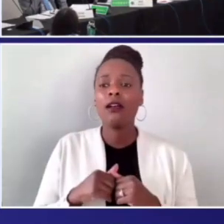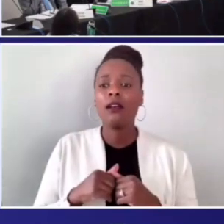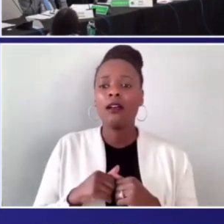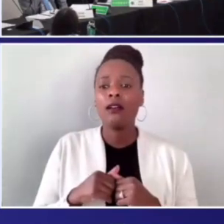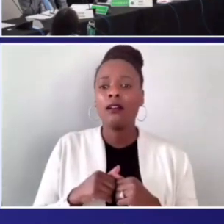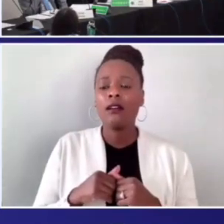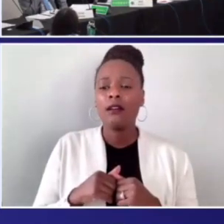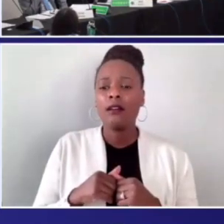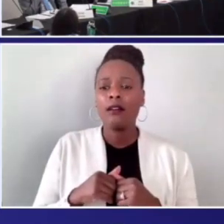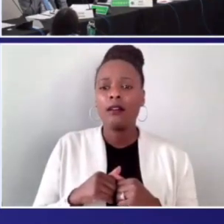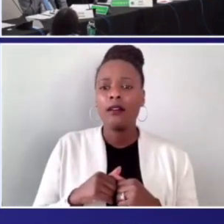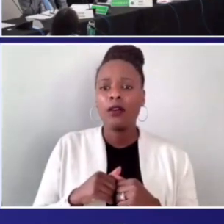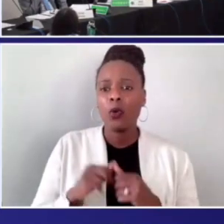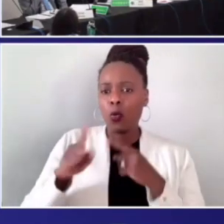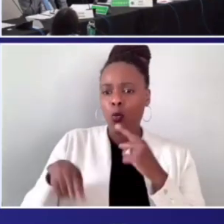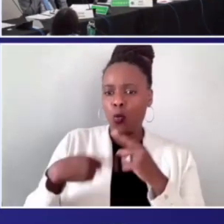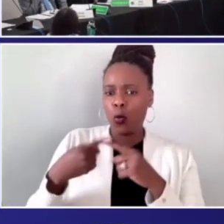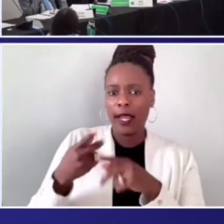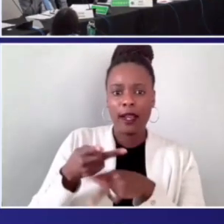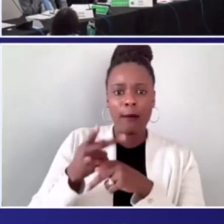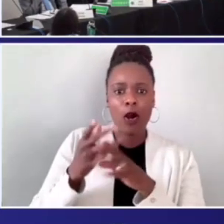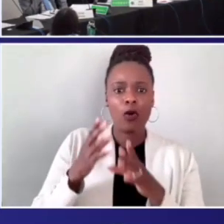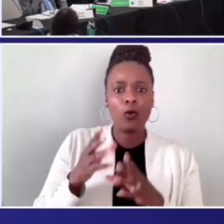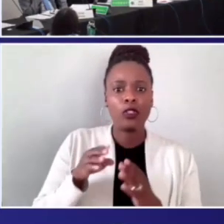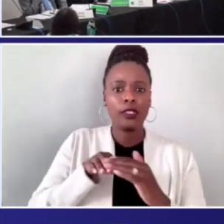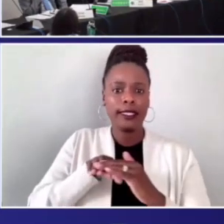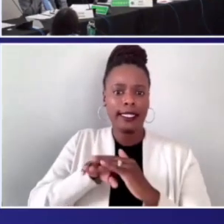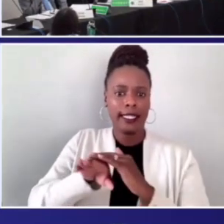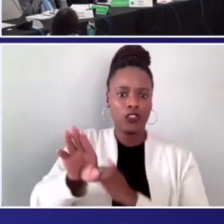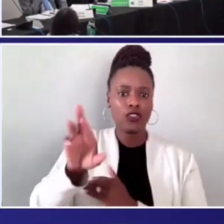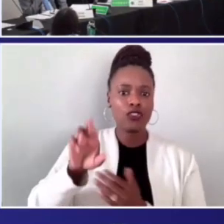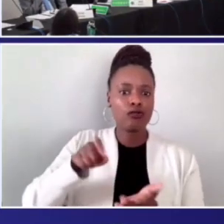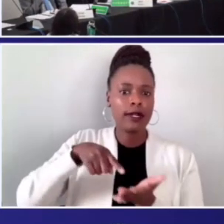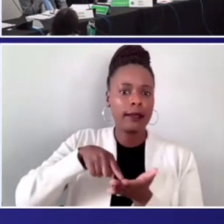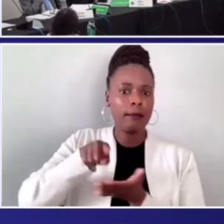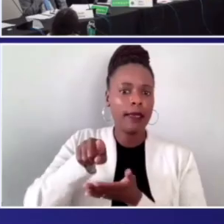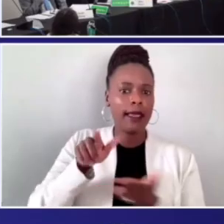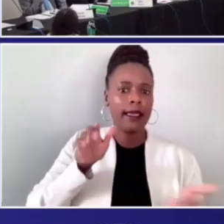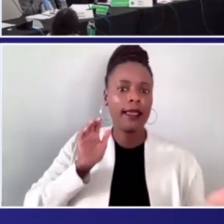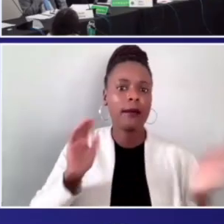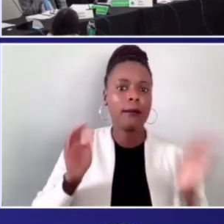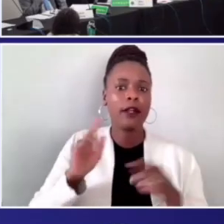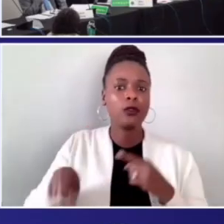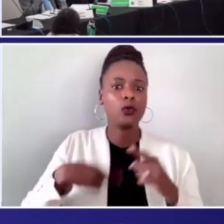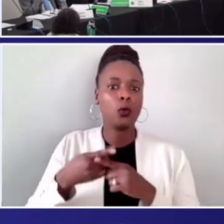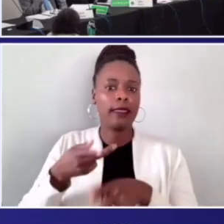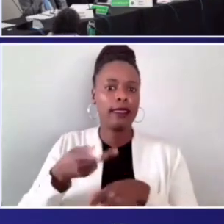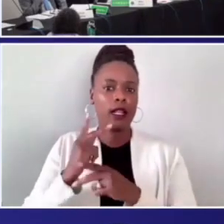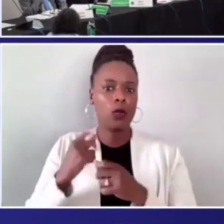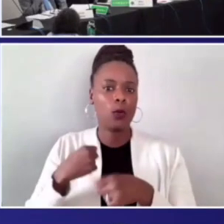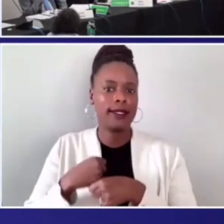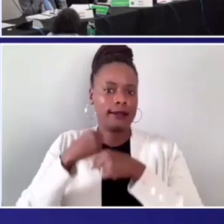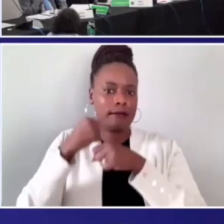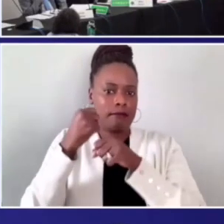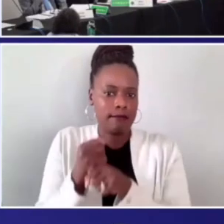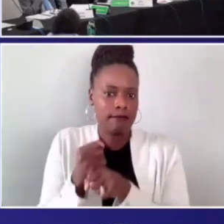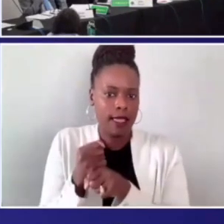when a borrower enters repayment versus when a loan is made for, for purposes of a fixed repayment plan.